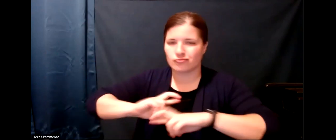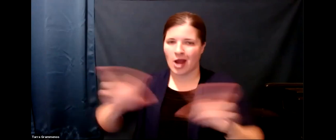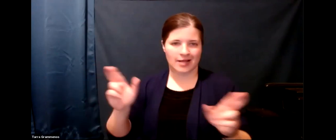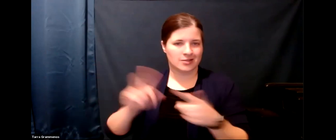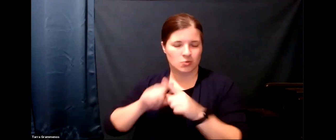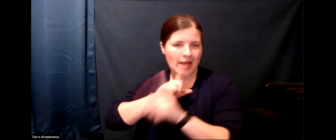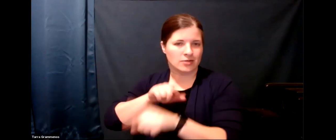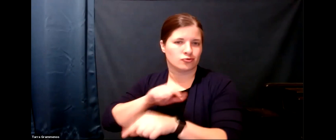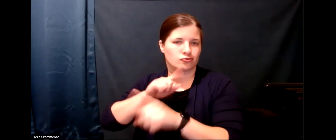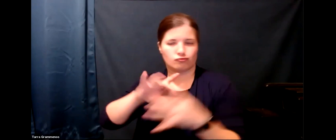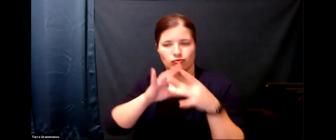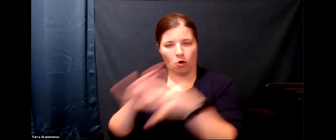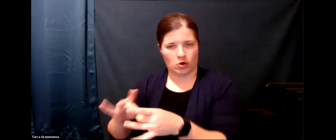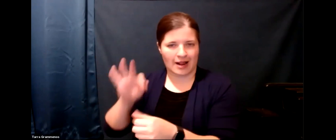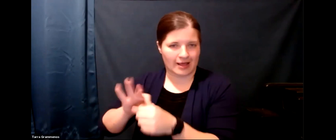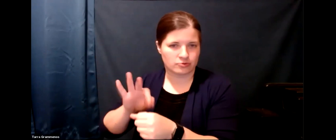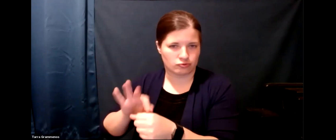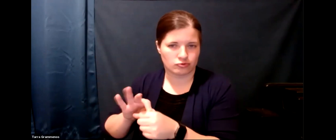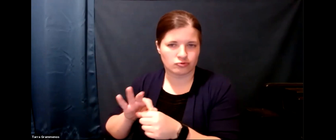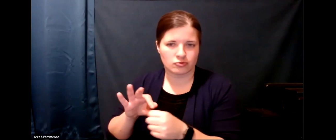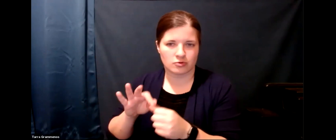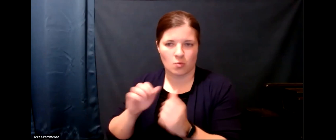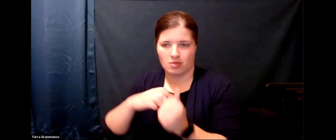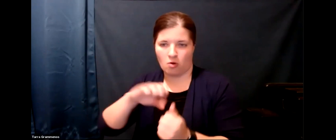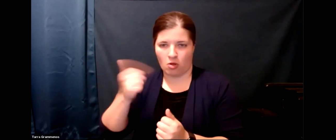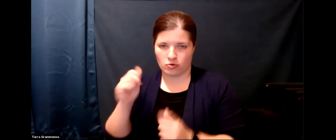elections along with the other people who work our